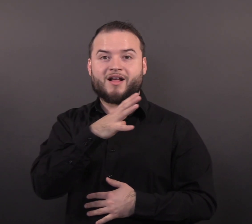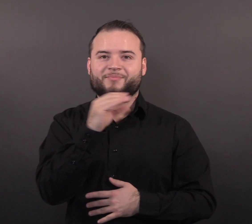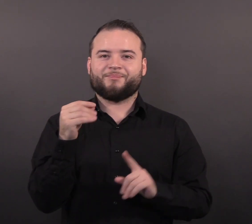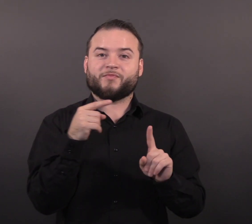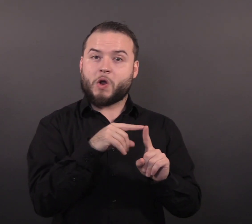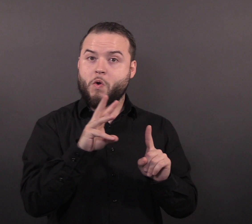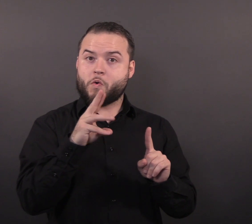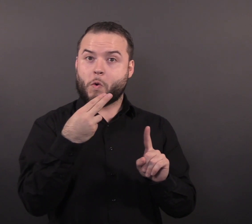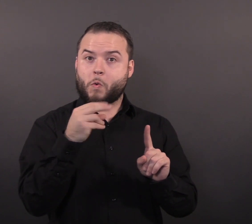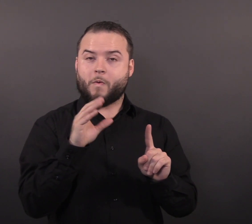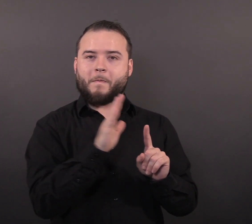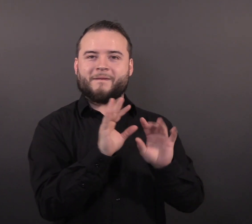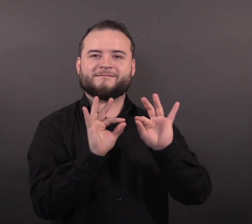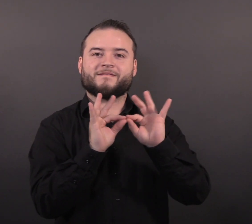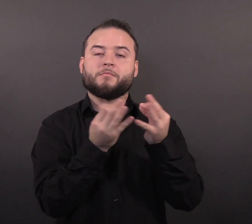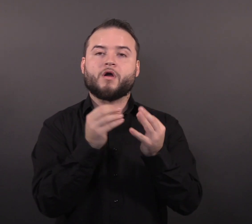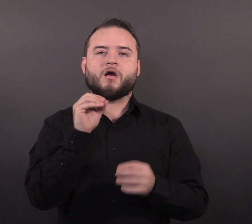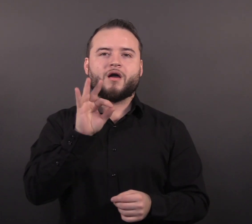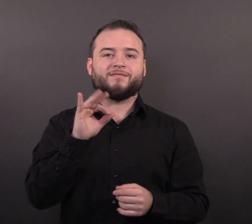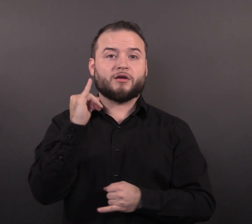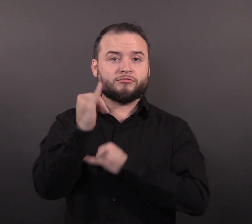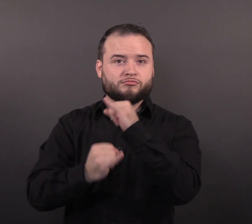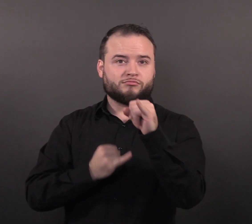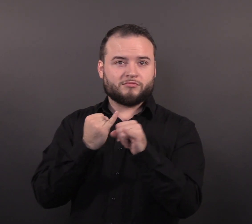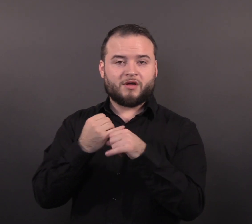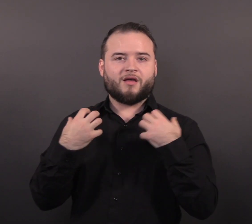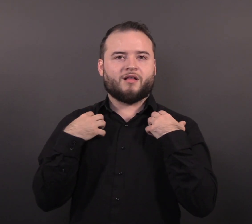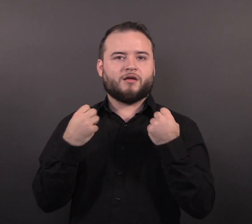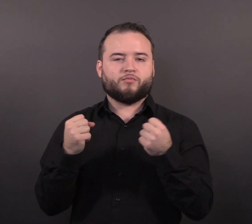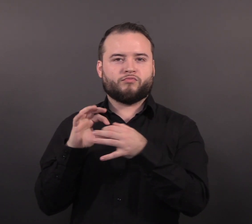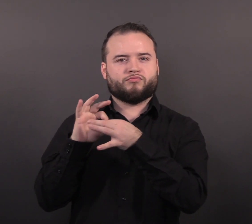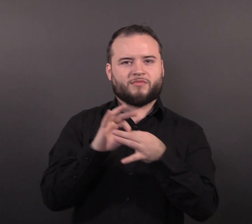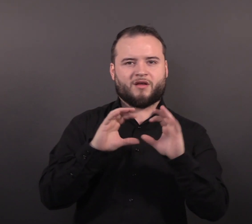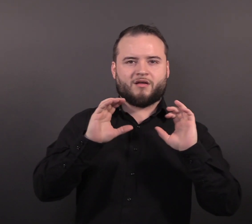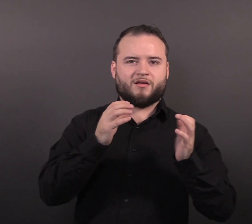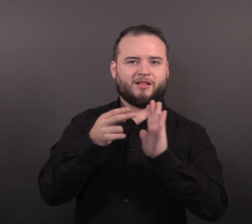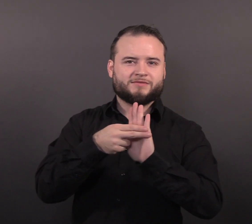and the WHO Family of International Health Related Classifications